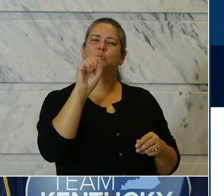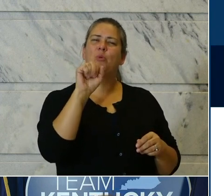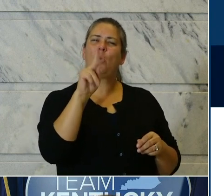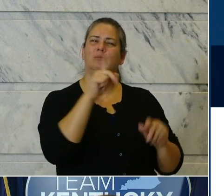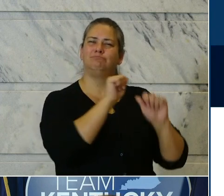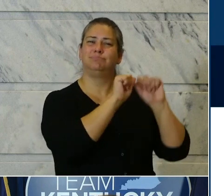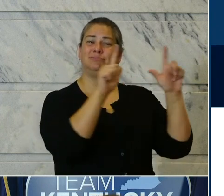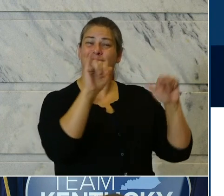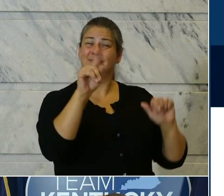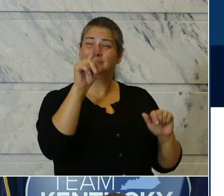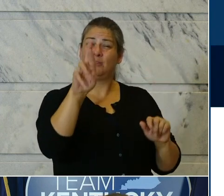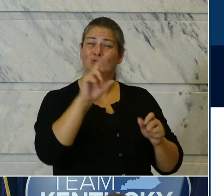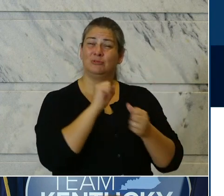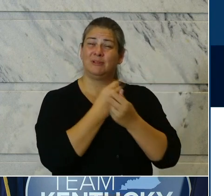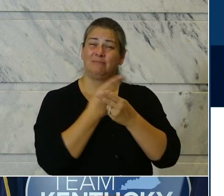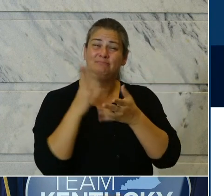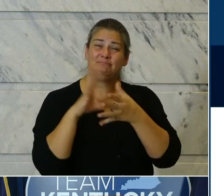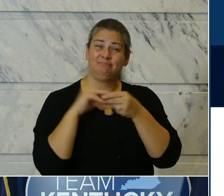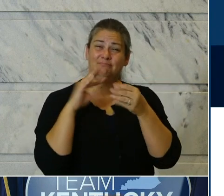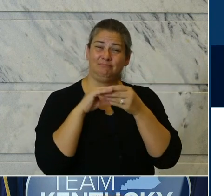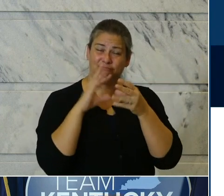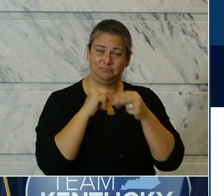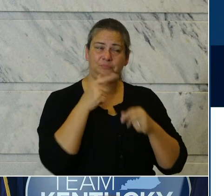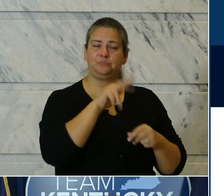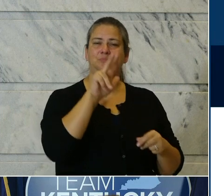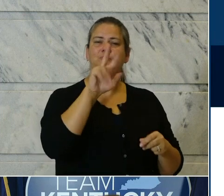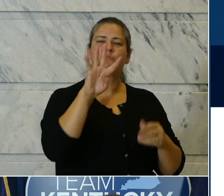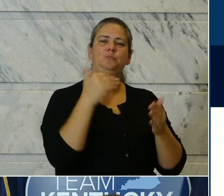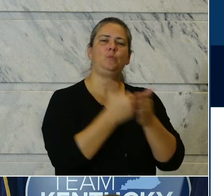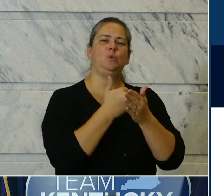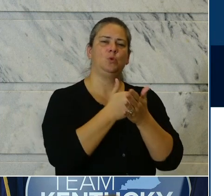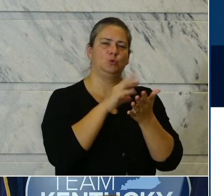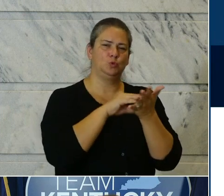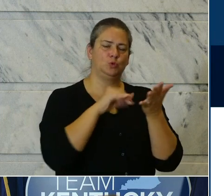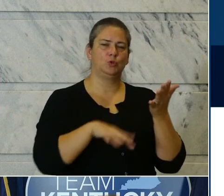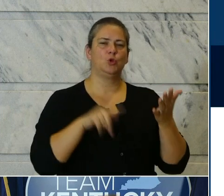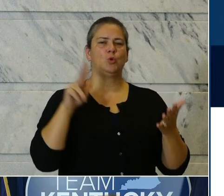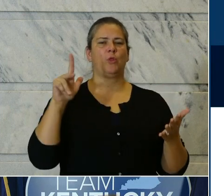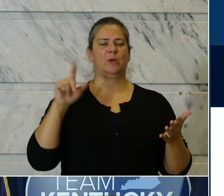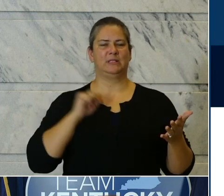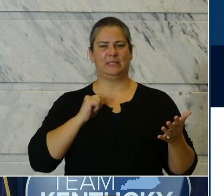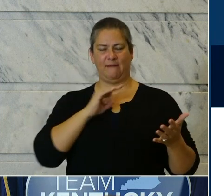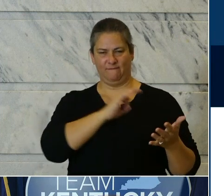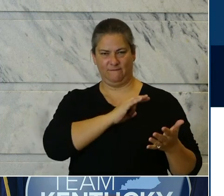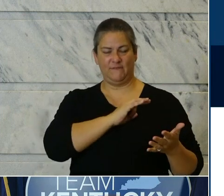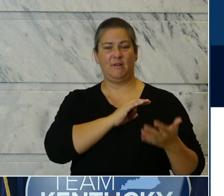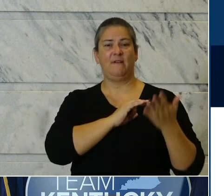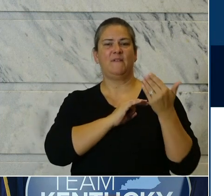THIS LACKS THE DASHBOARD THAT- DOCTOR STAFF WILL TALK ABOUT